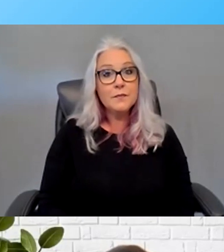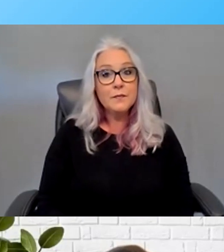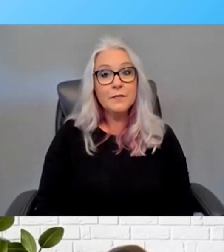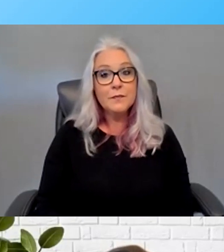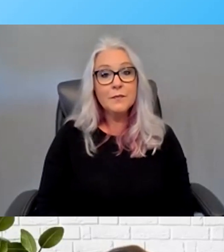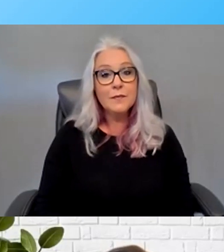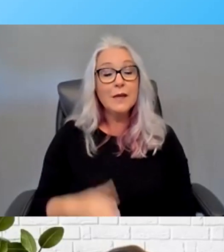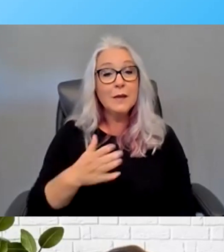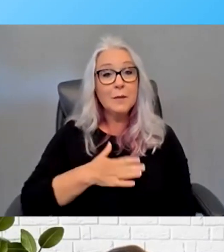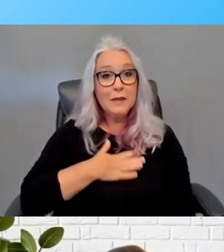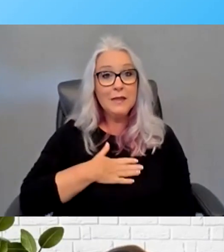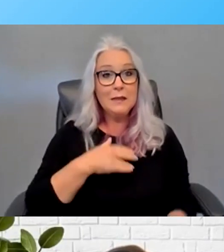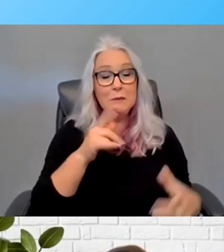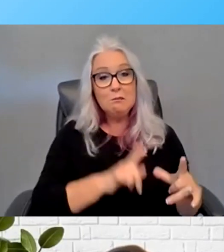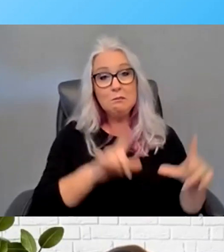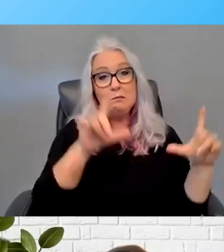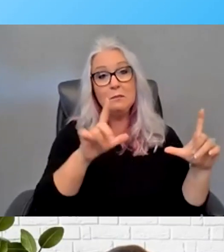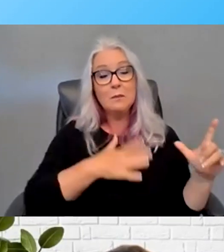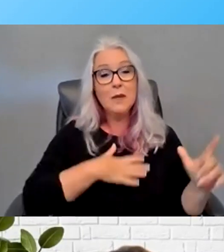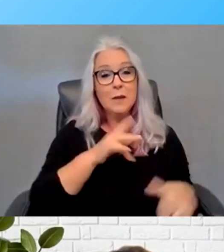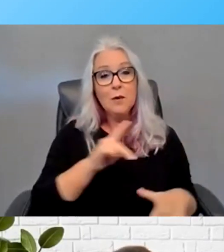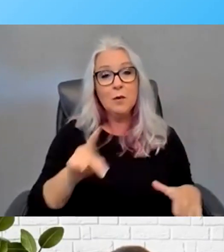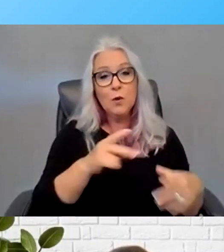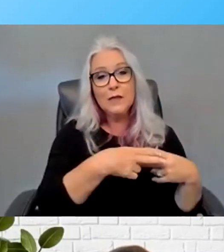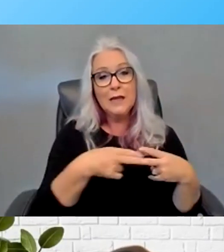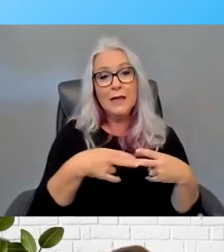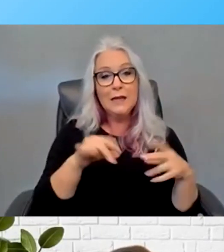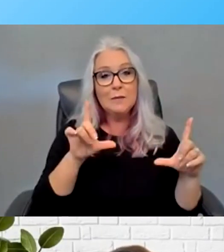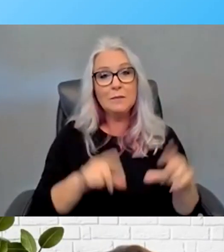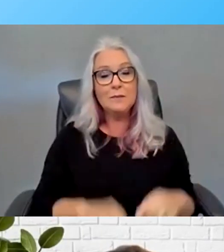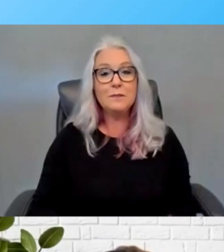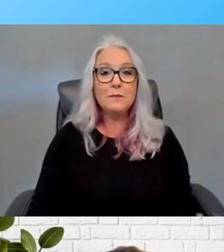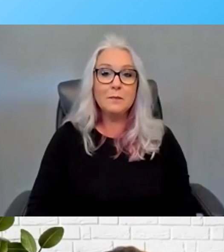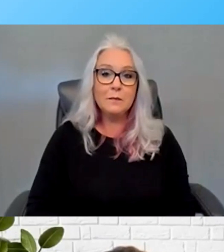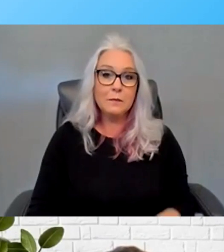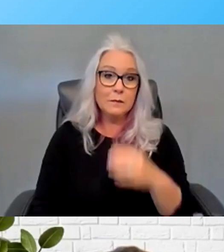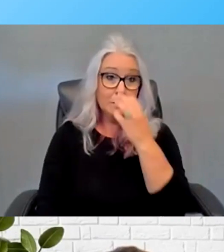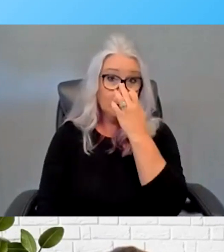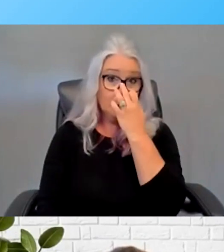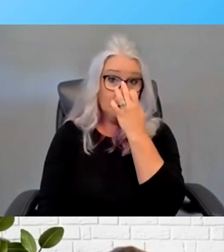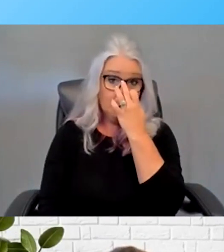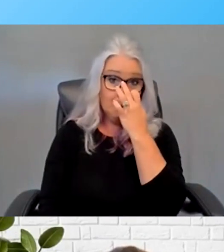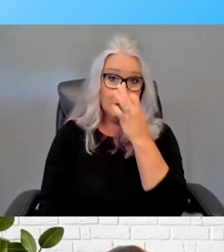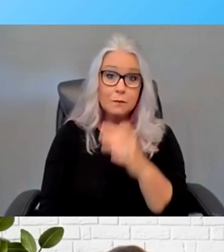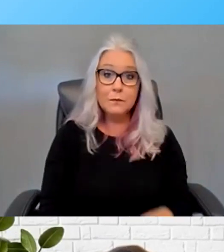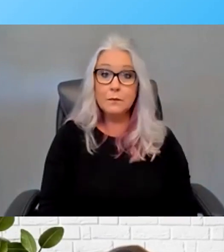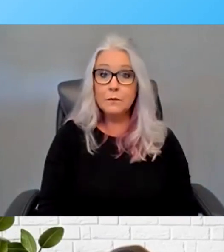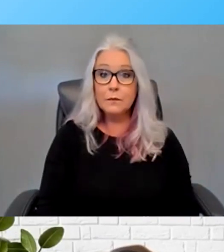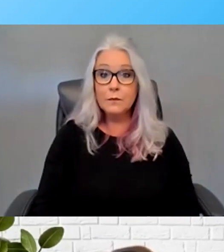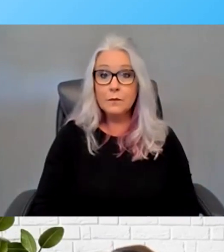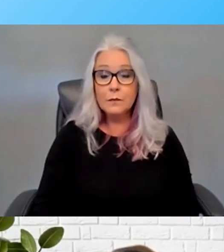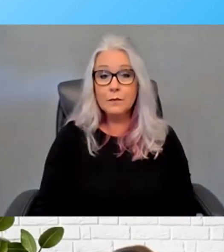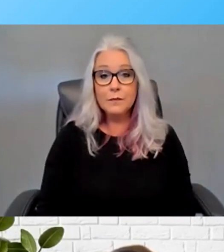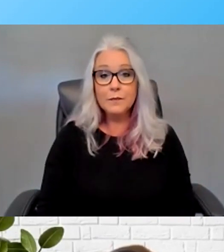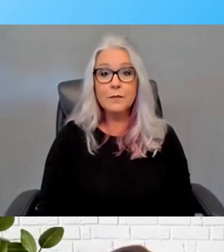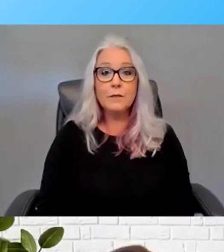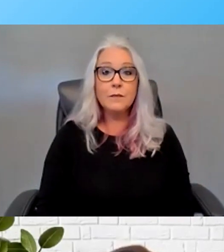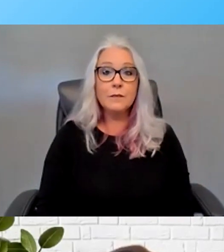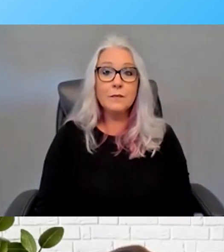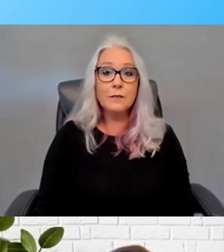up, please?